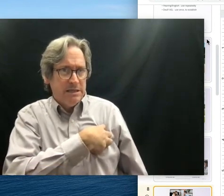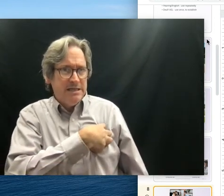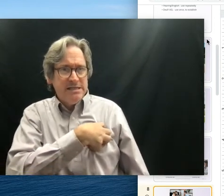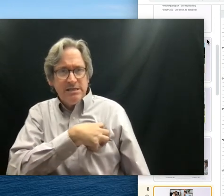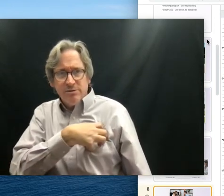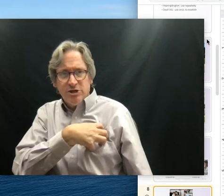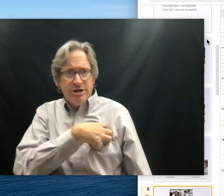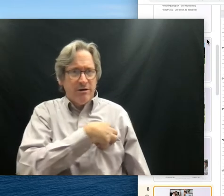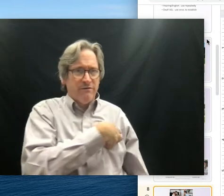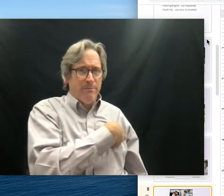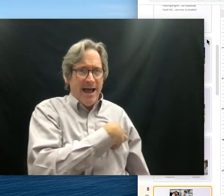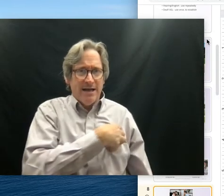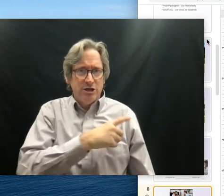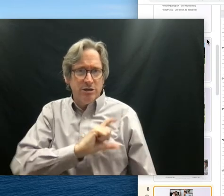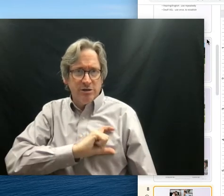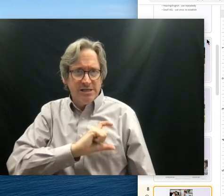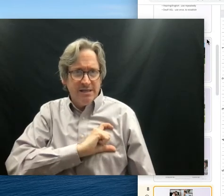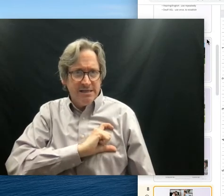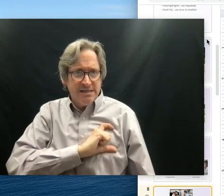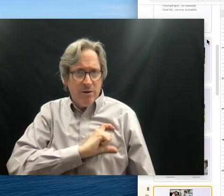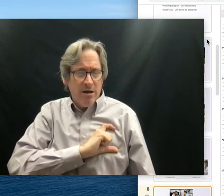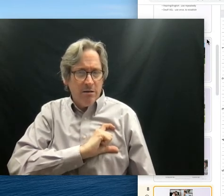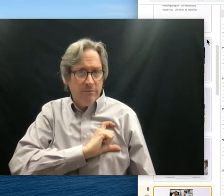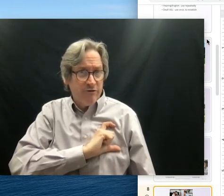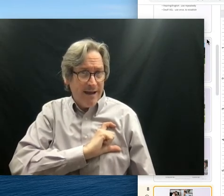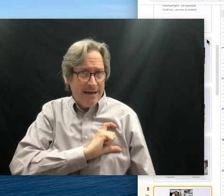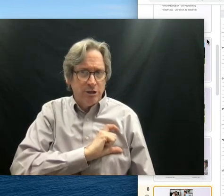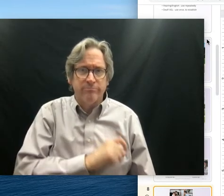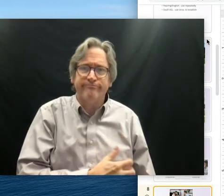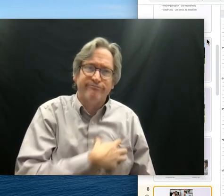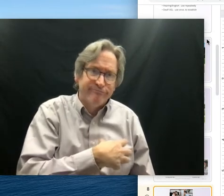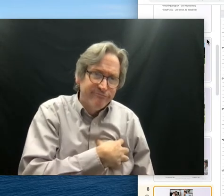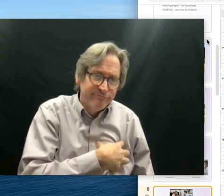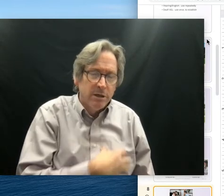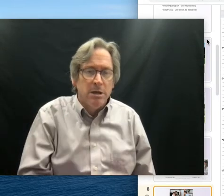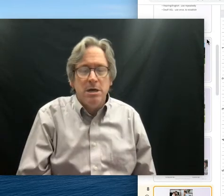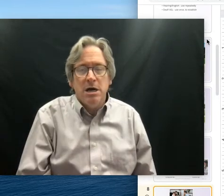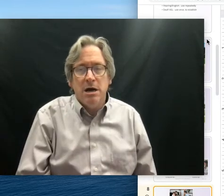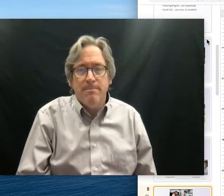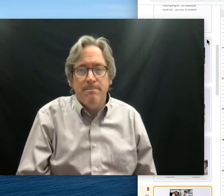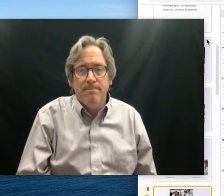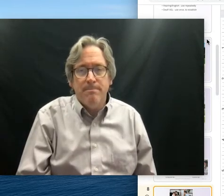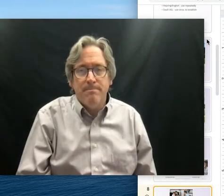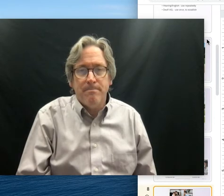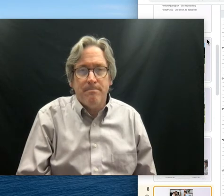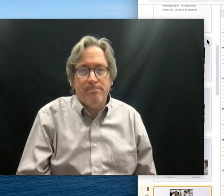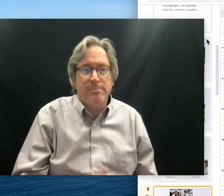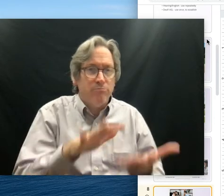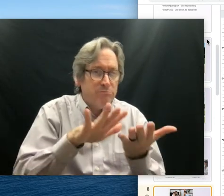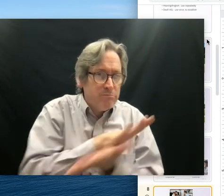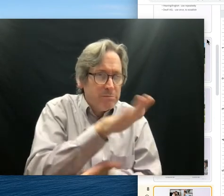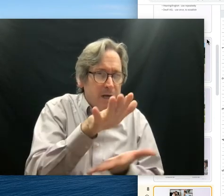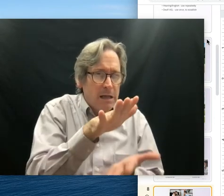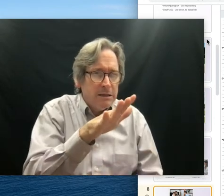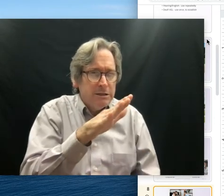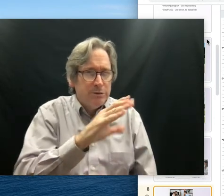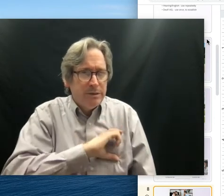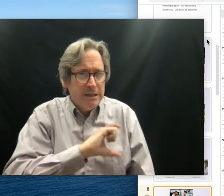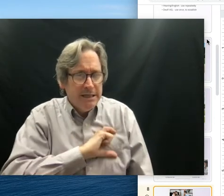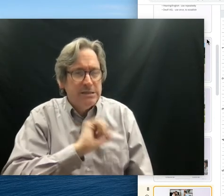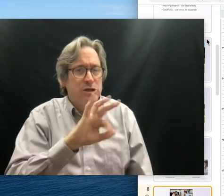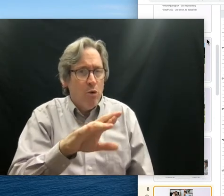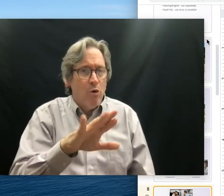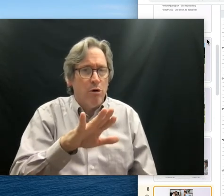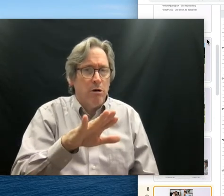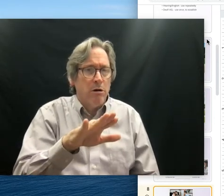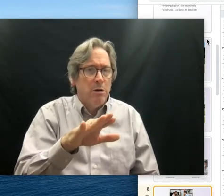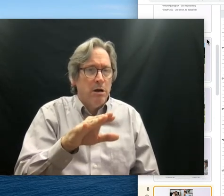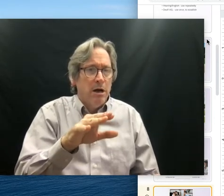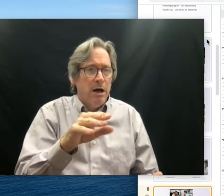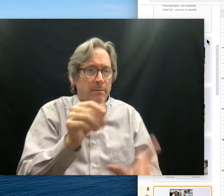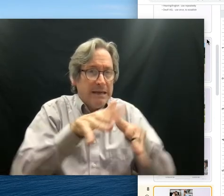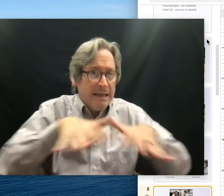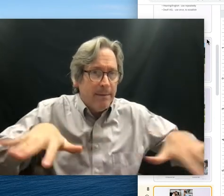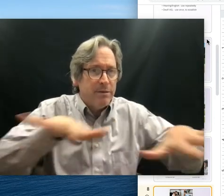this is the most generic for badge you'll see this as well for badge um college police or campus